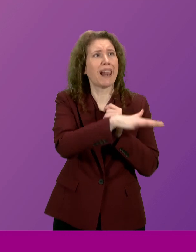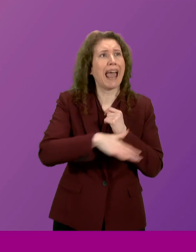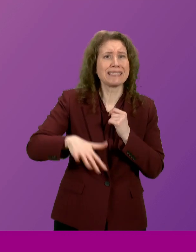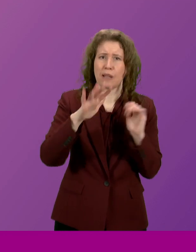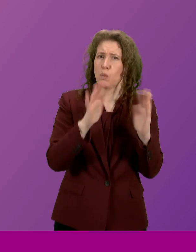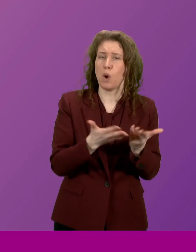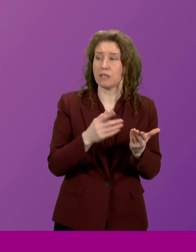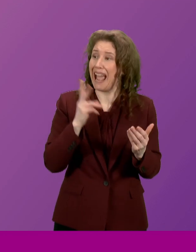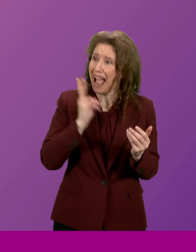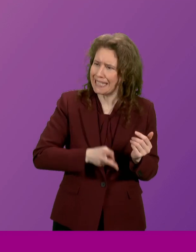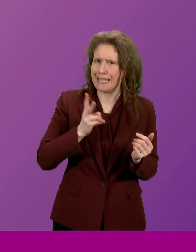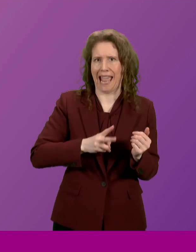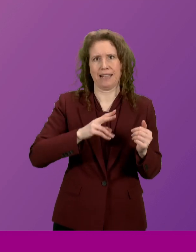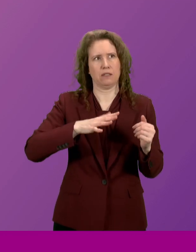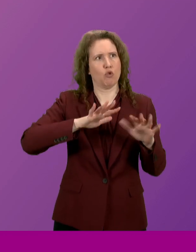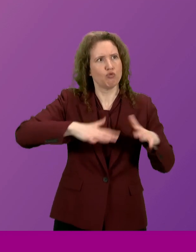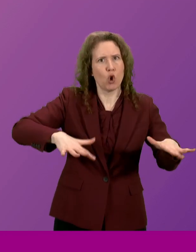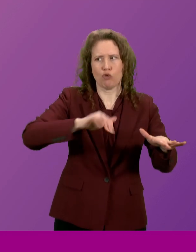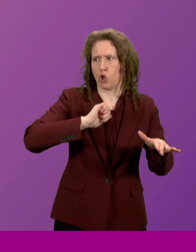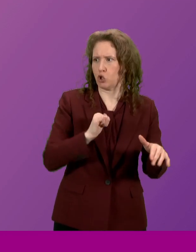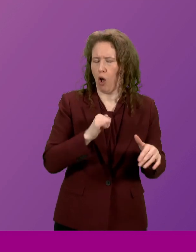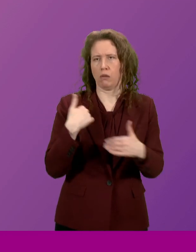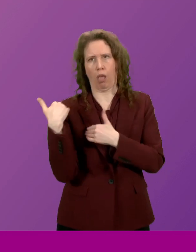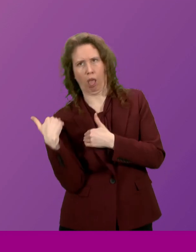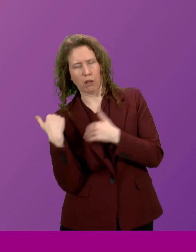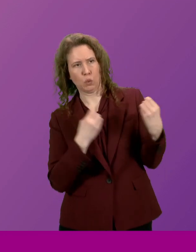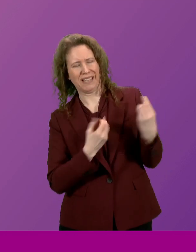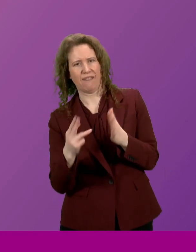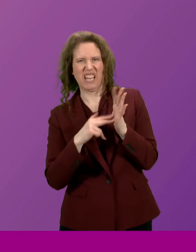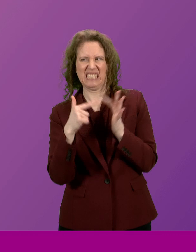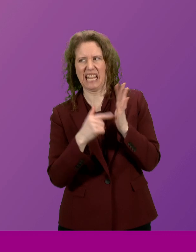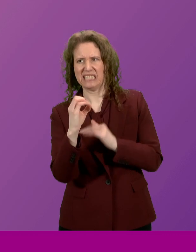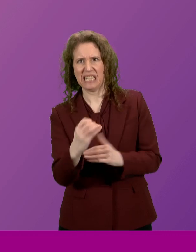of rural Scotland carrying a disproportionate weight to deliver net zero. Can the First Minister